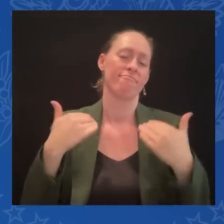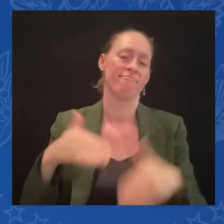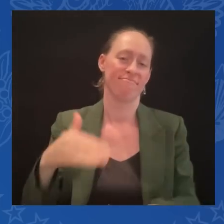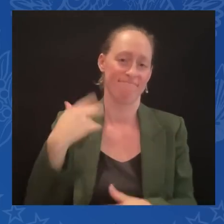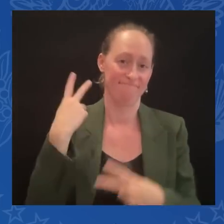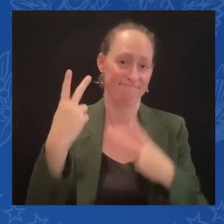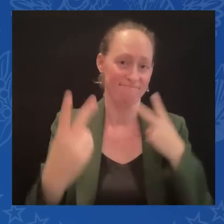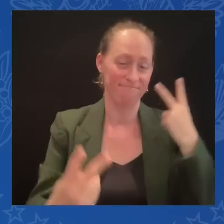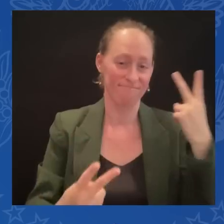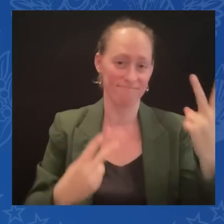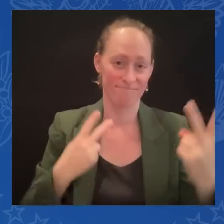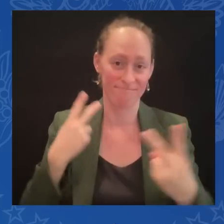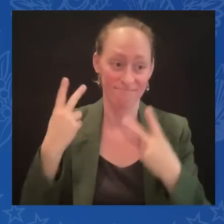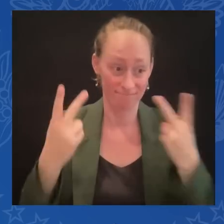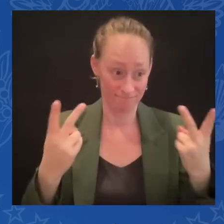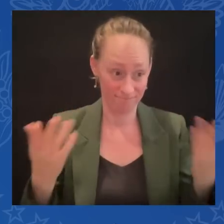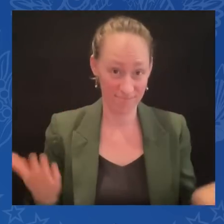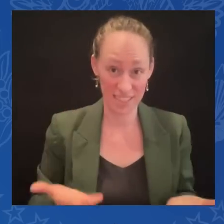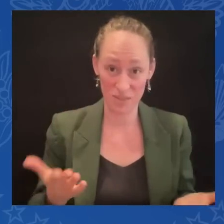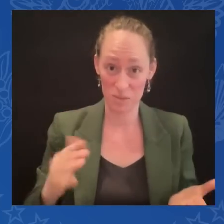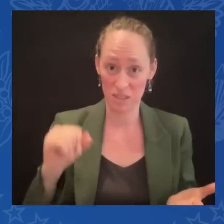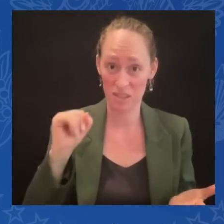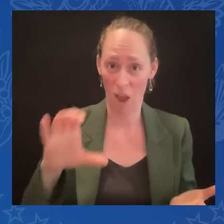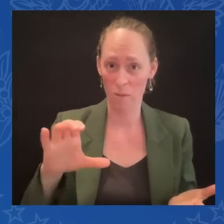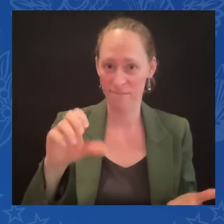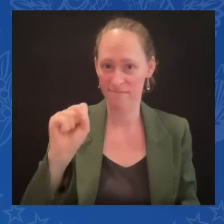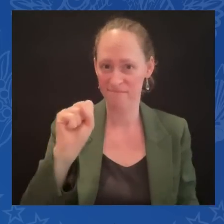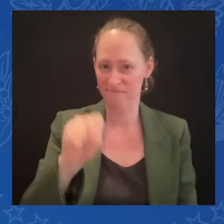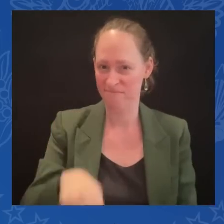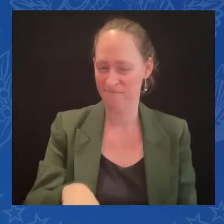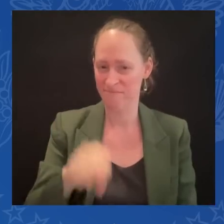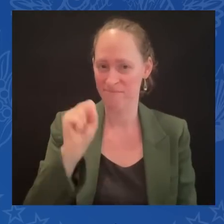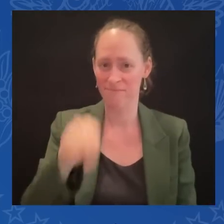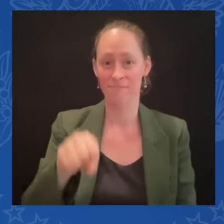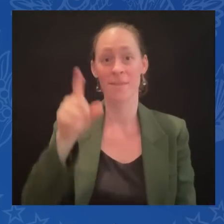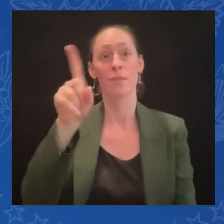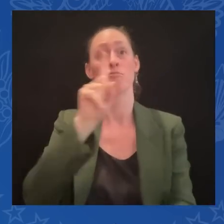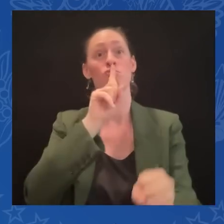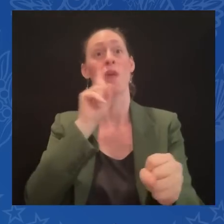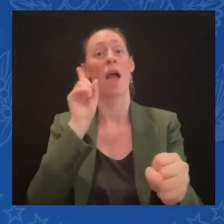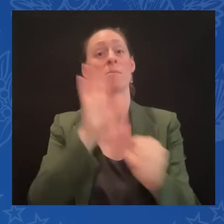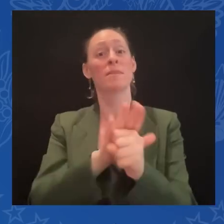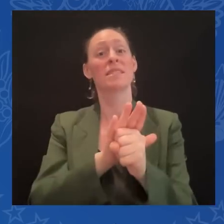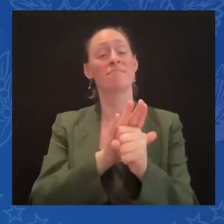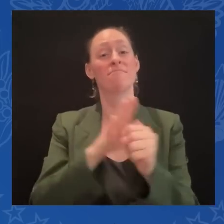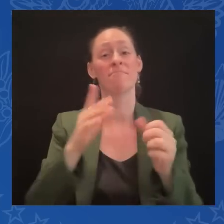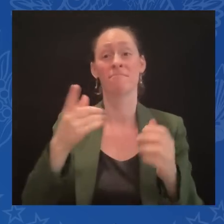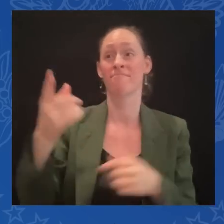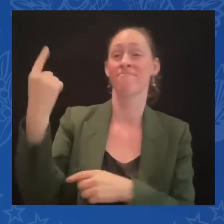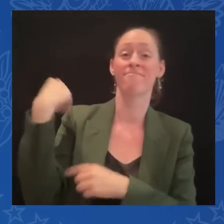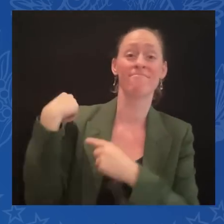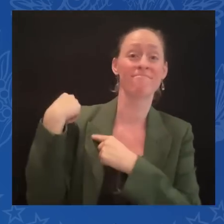Your commitment to building bridges goes beyond just political divides.